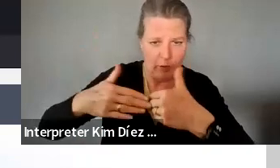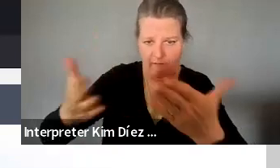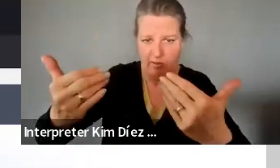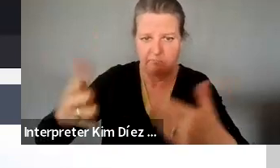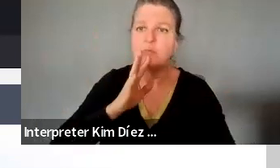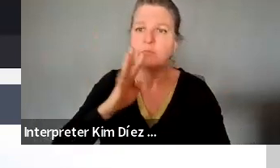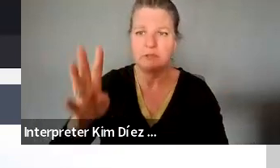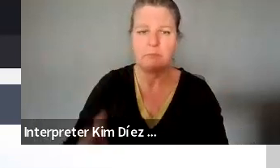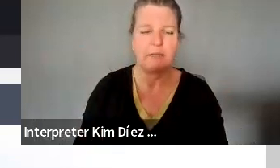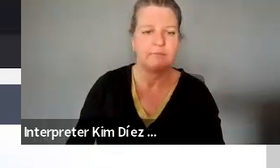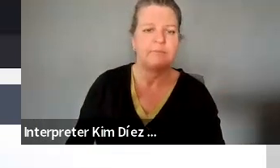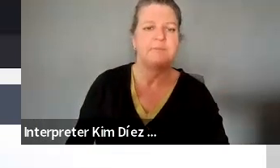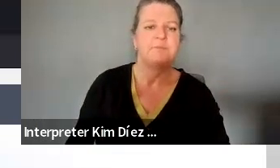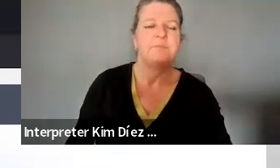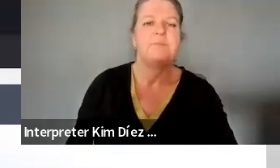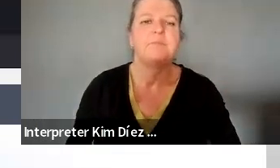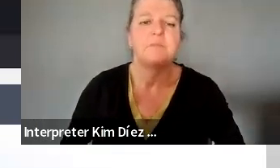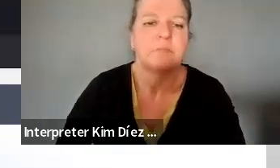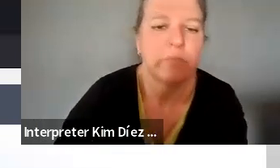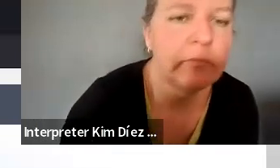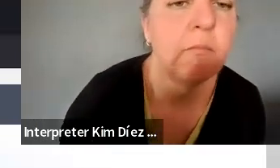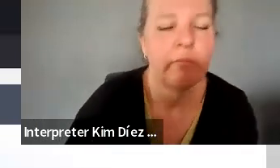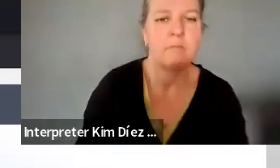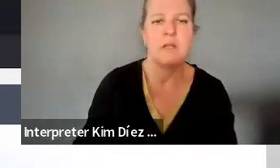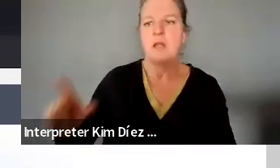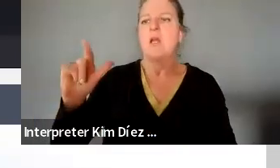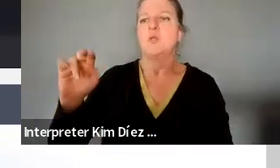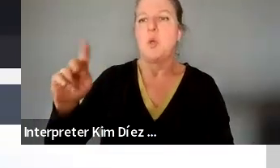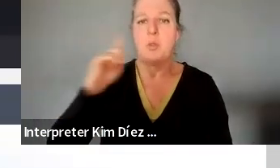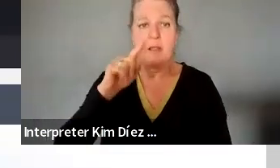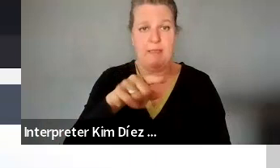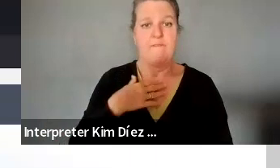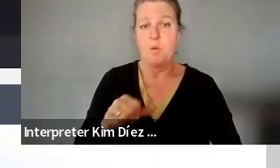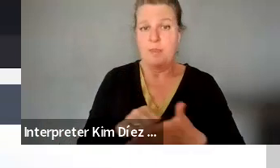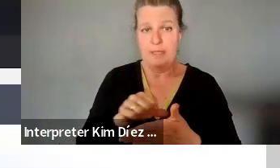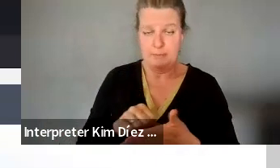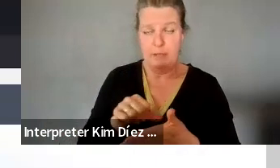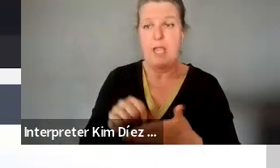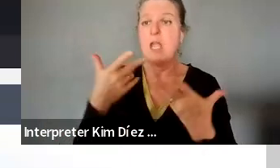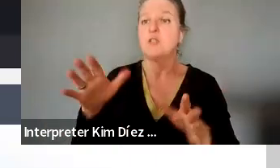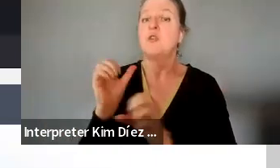So here's the link for the page that I'm on now. Once you've made an account on OERCommons.org,